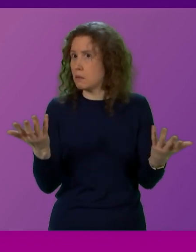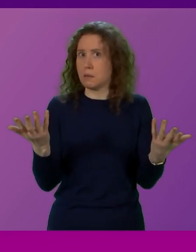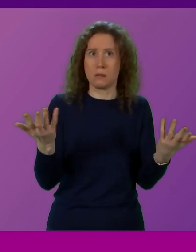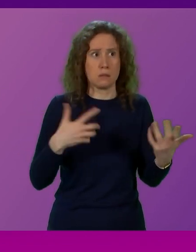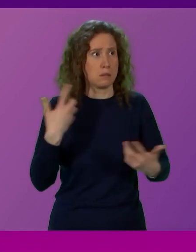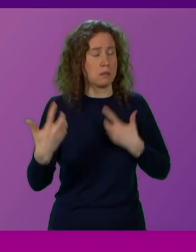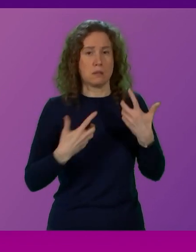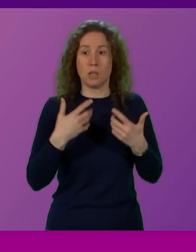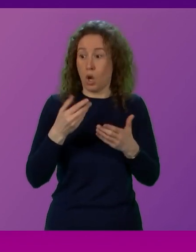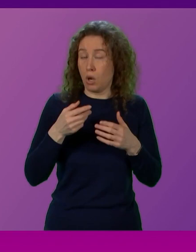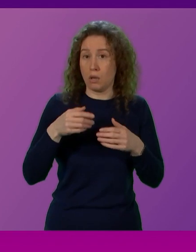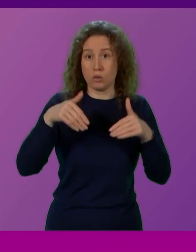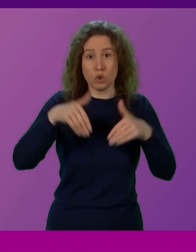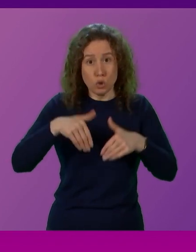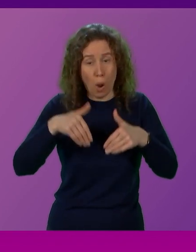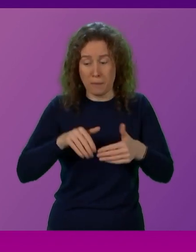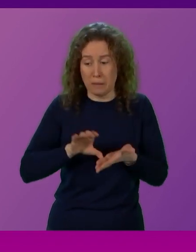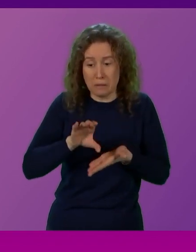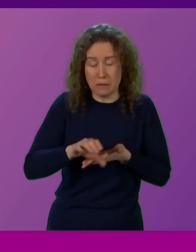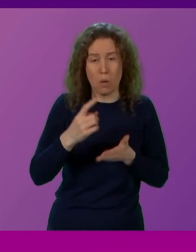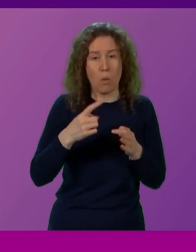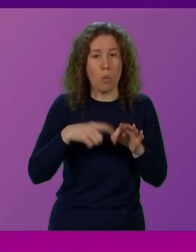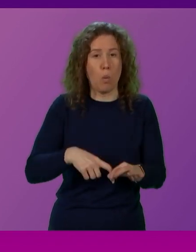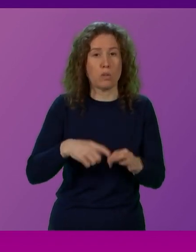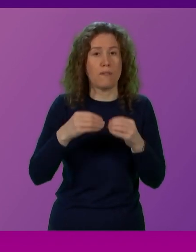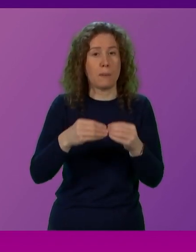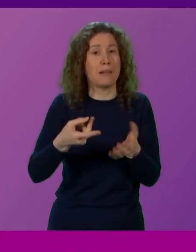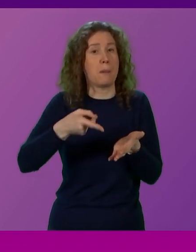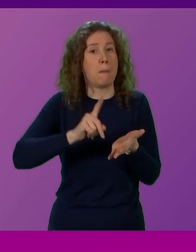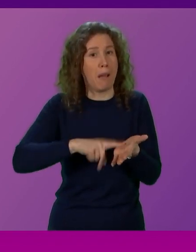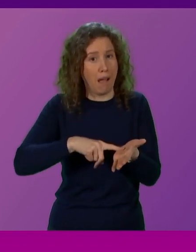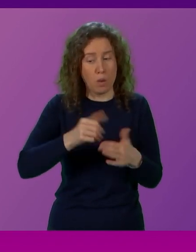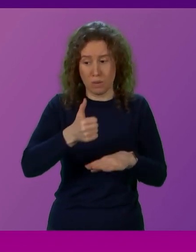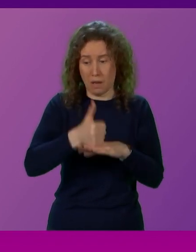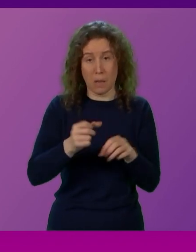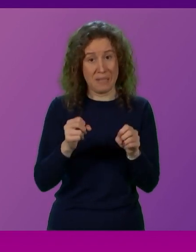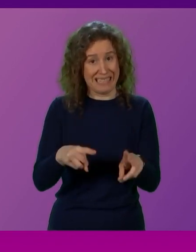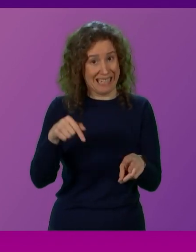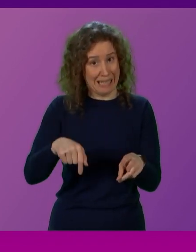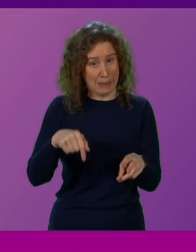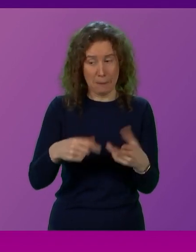Retailers are investing a quarter of a billion pounds in the scheme this year alone, but